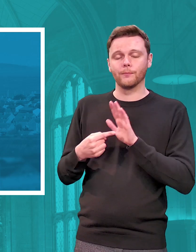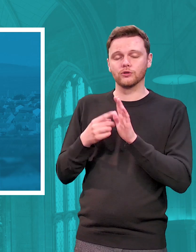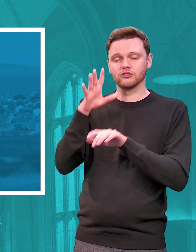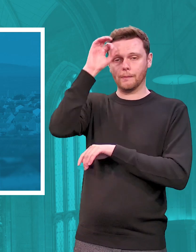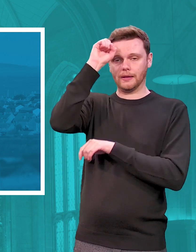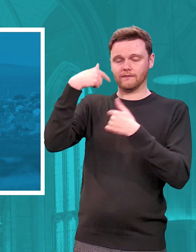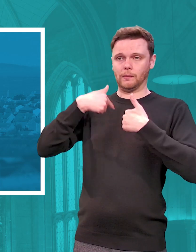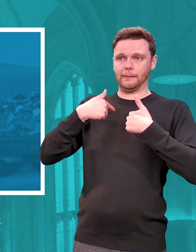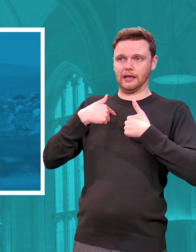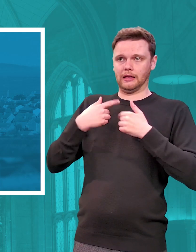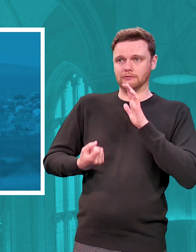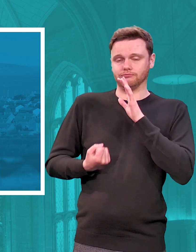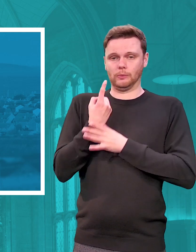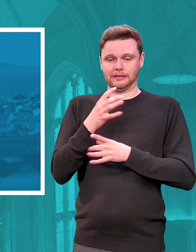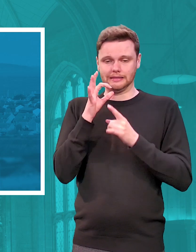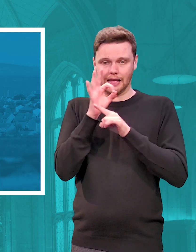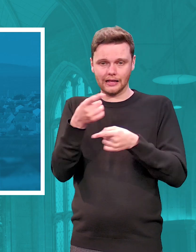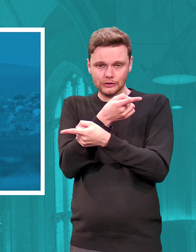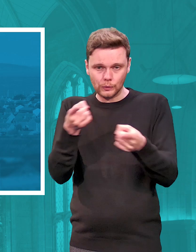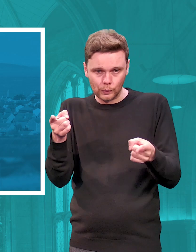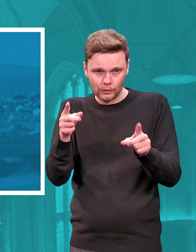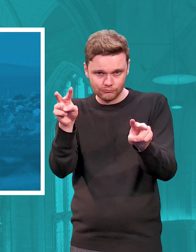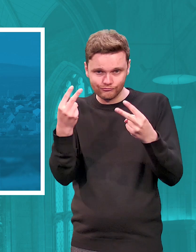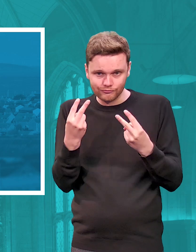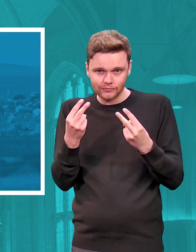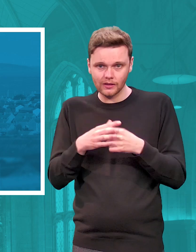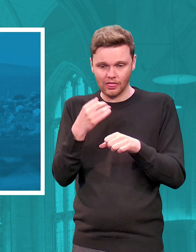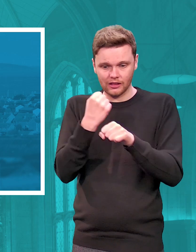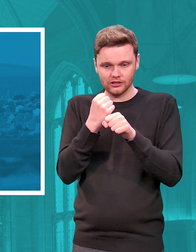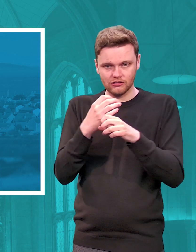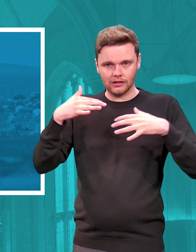to ask you, everyone listening, General Assembly 2021,